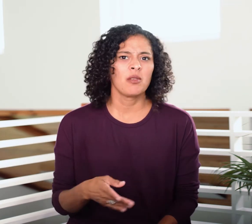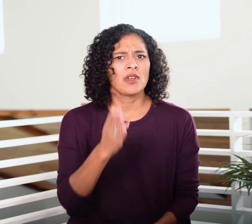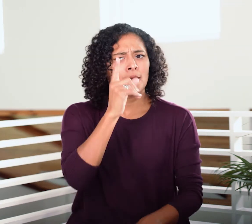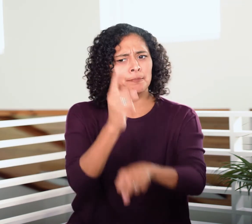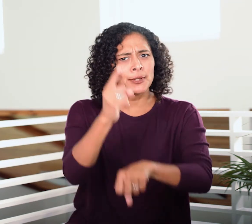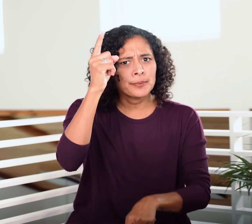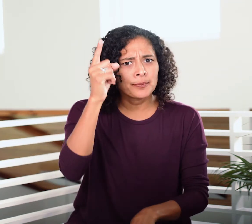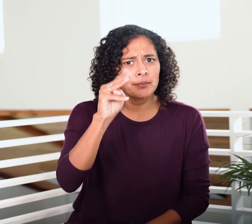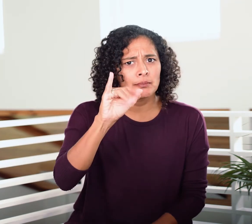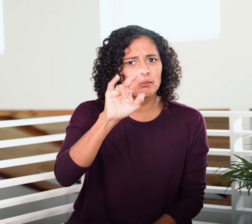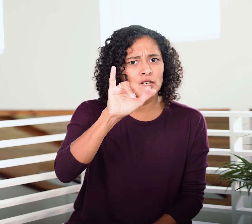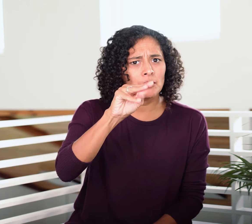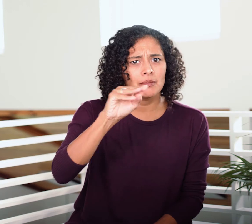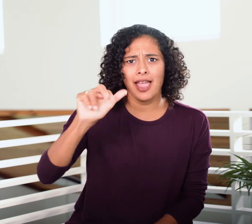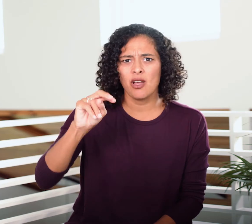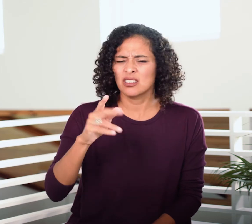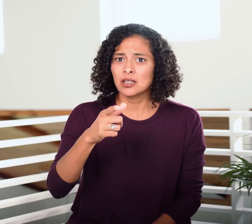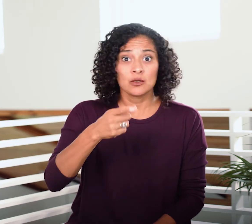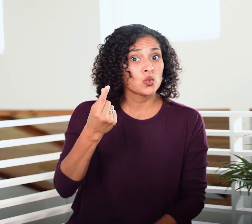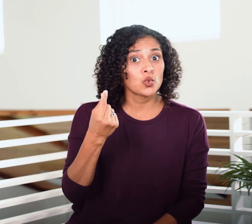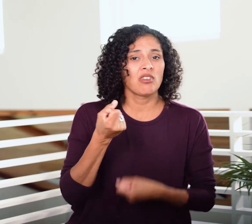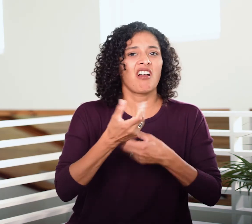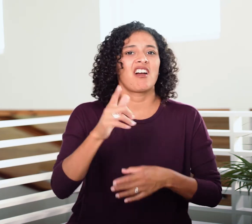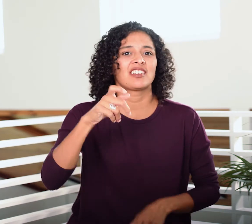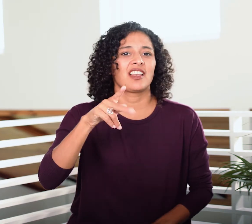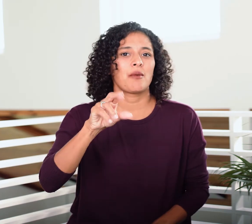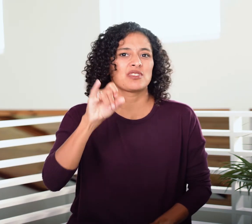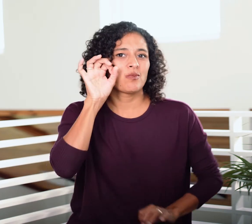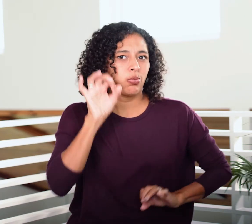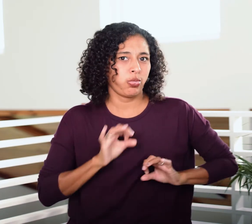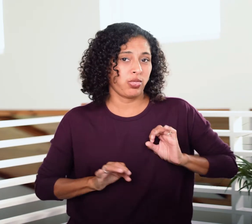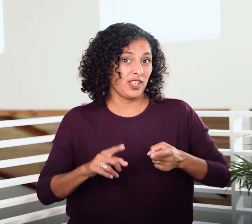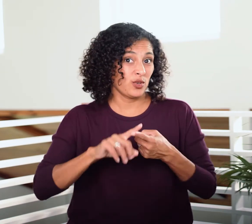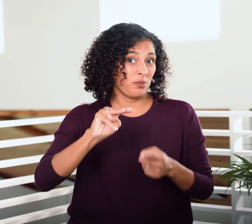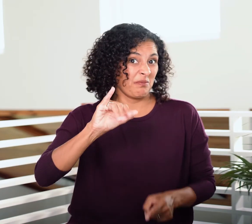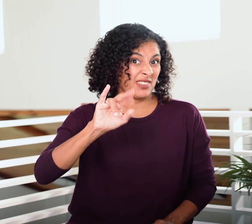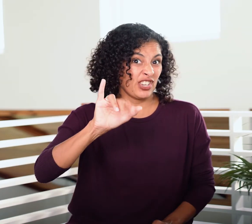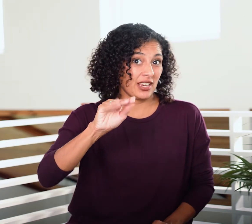But God rebukes Miriam and Aaron. He strikes Miriam with leprosy—